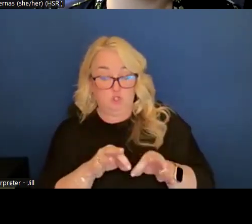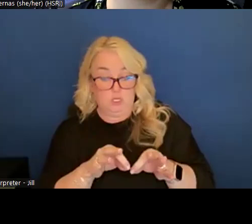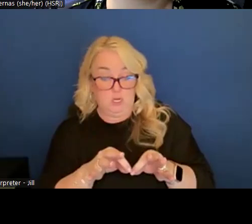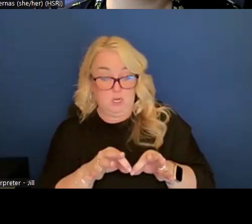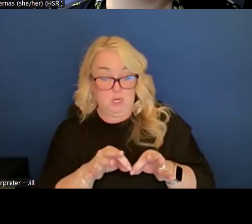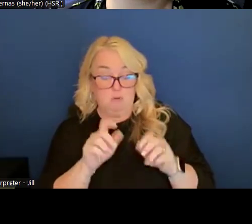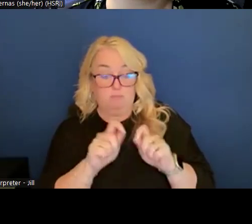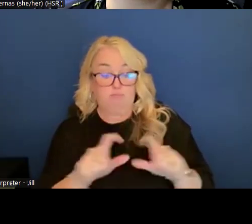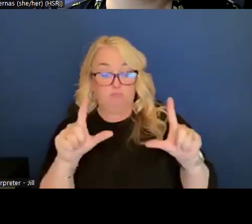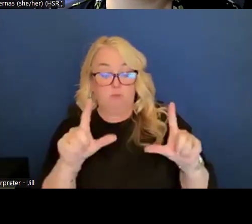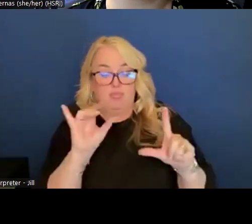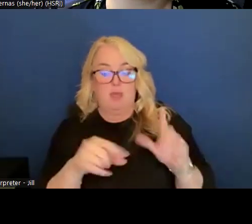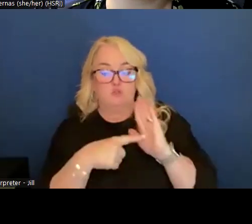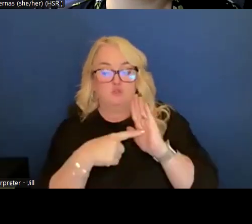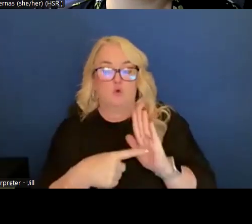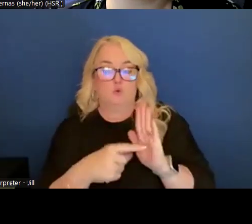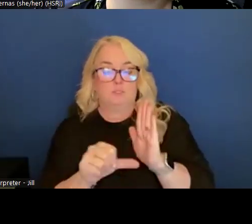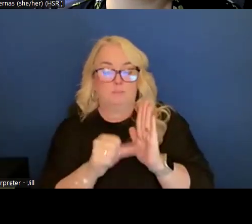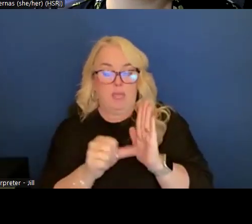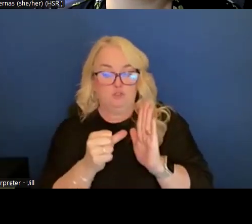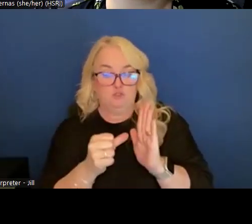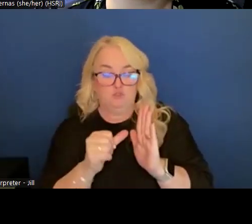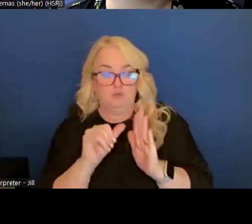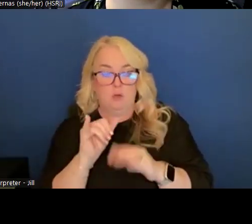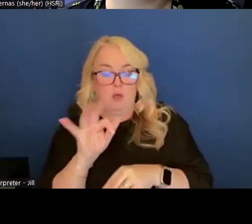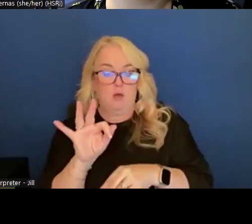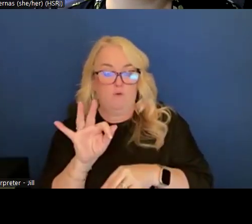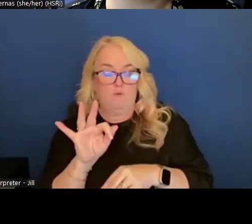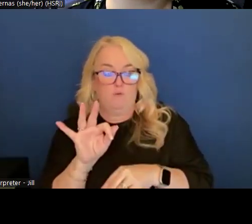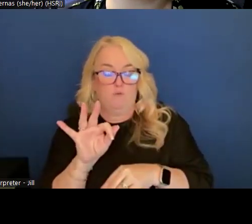brings you to a page that describes everything the state